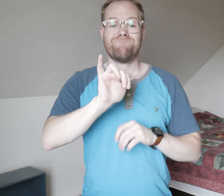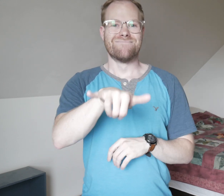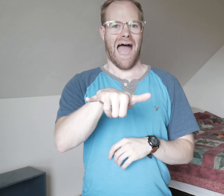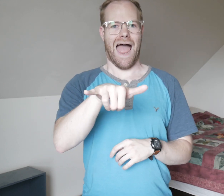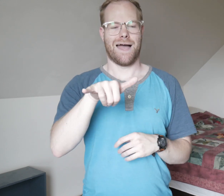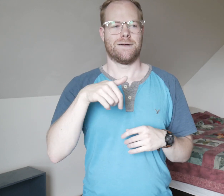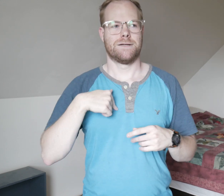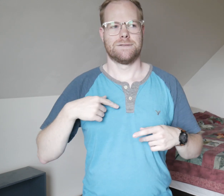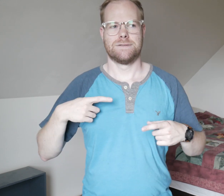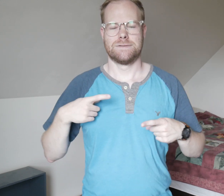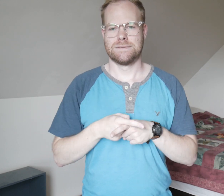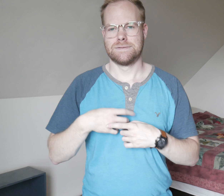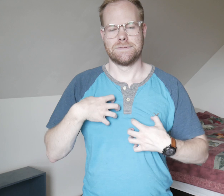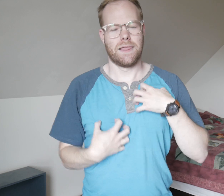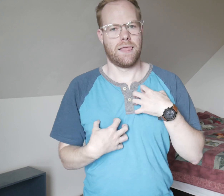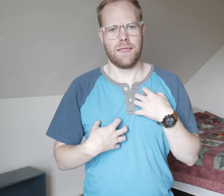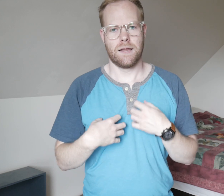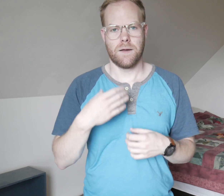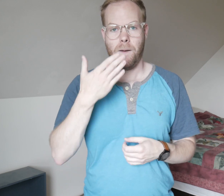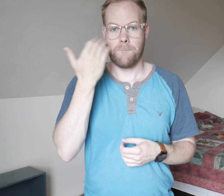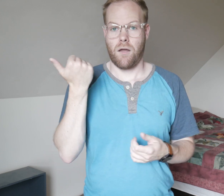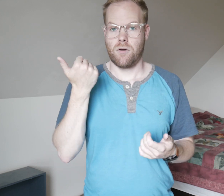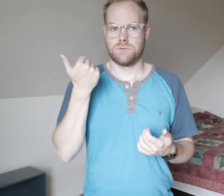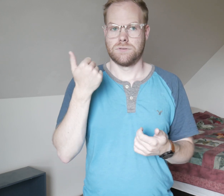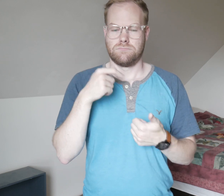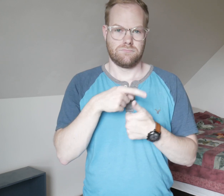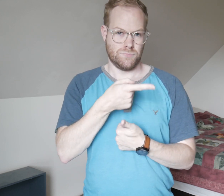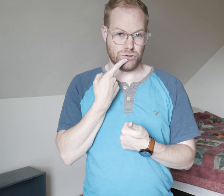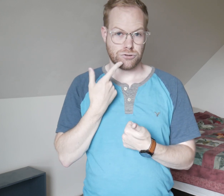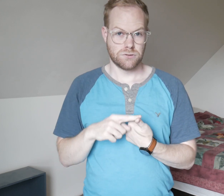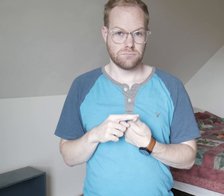That caused conflict for me, because they're hearing.